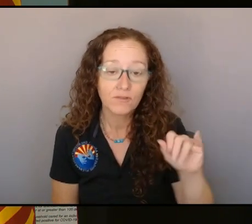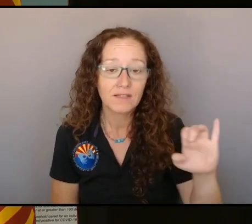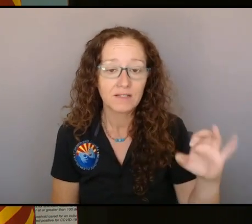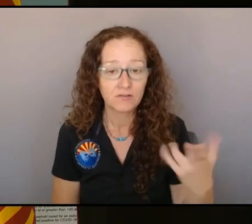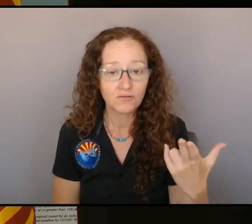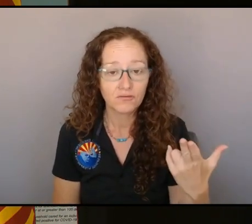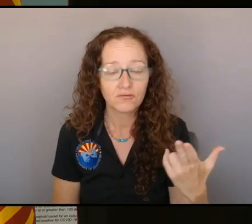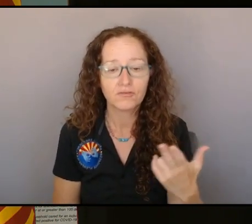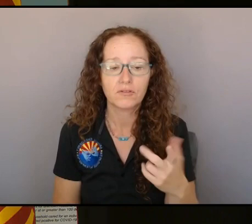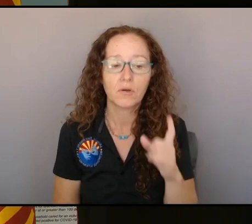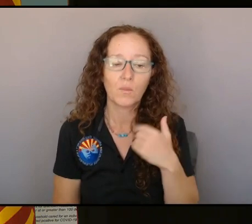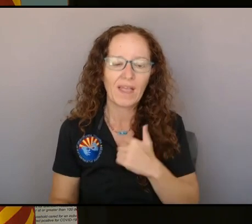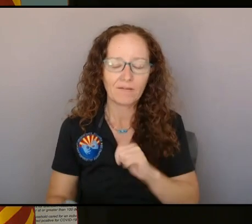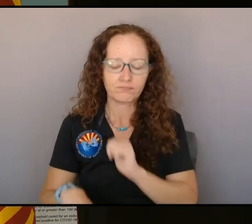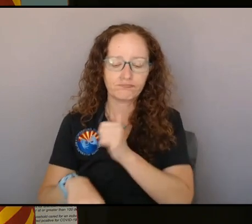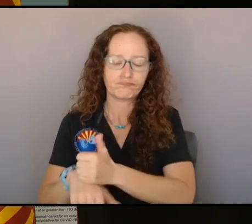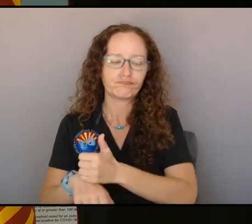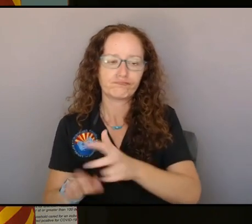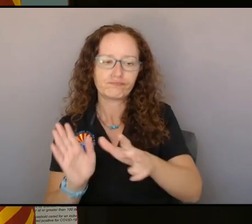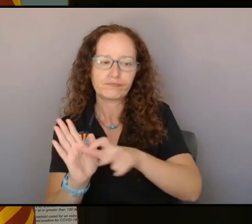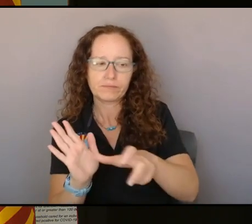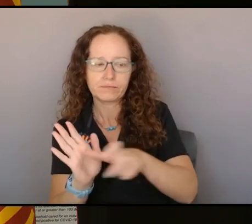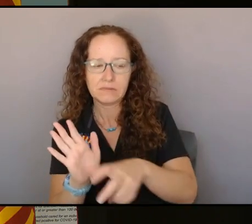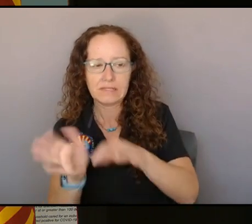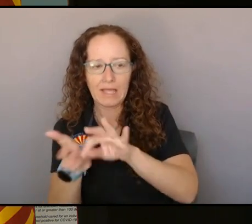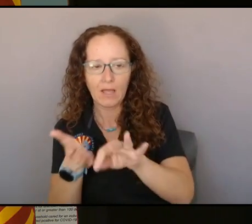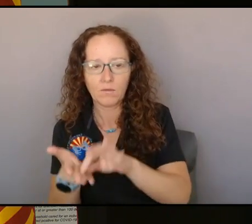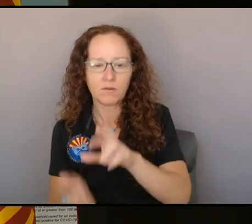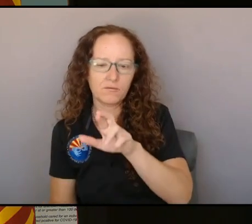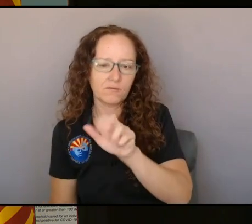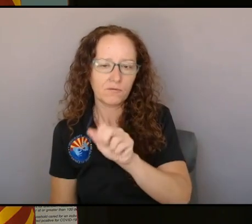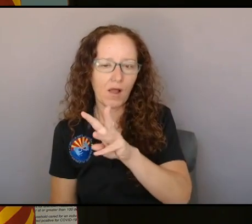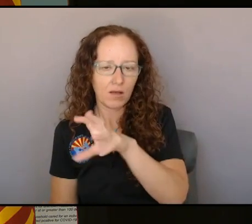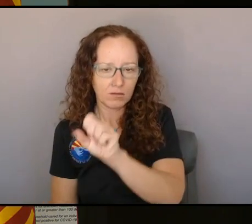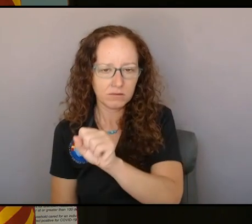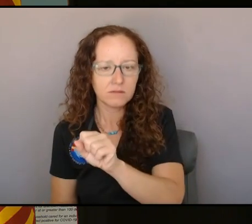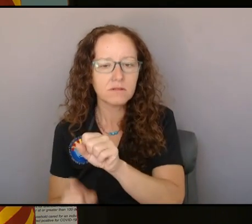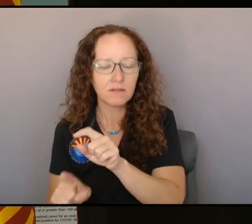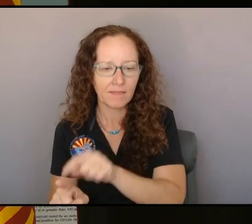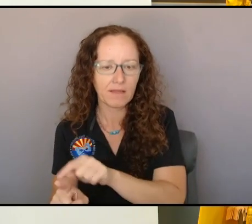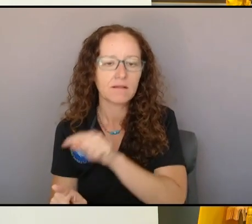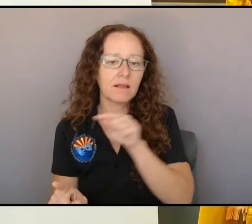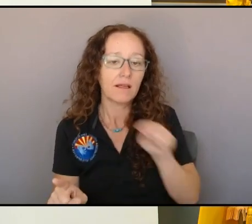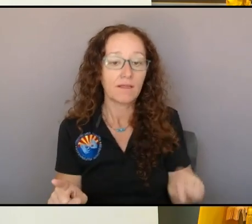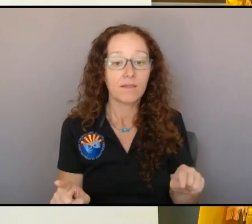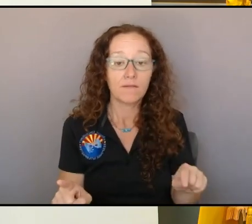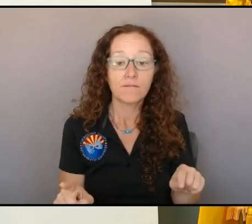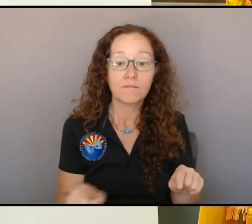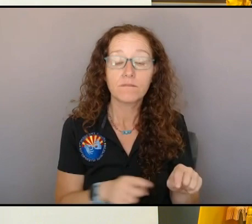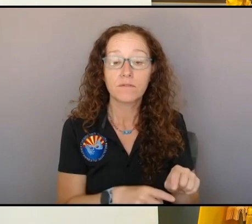there in the fire. And then 4/100" here in Las Vegas at the airport. So, what that means is, the rainfall last